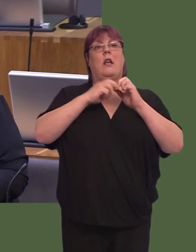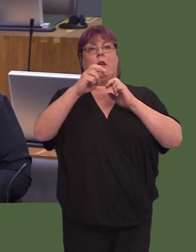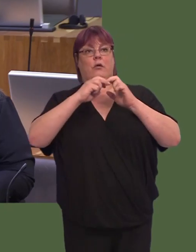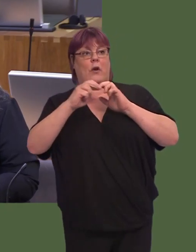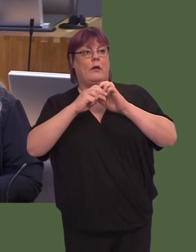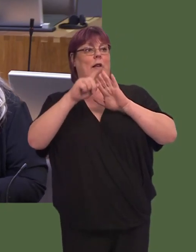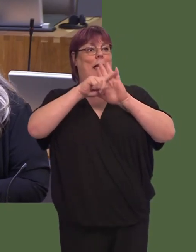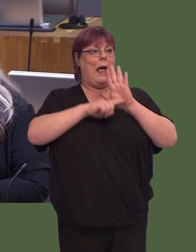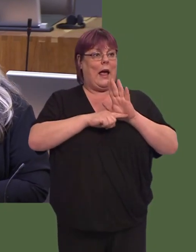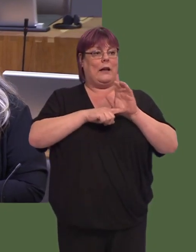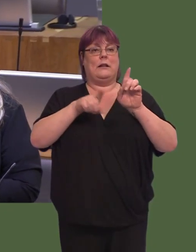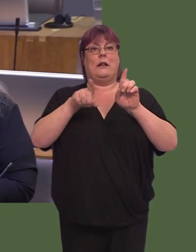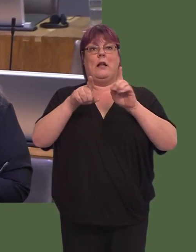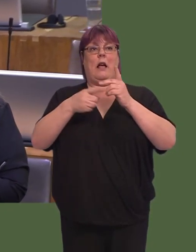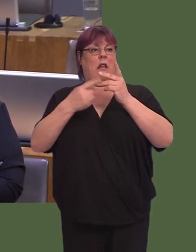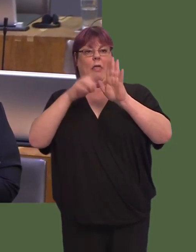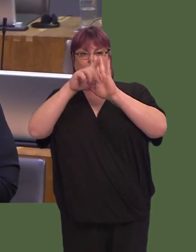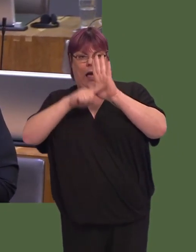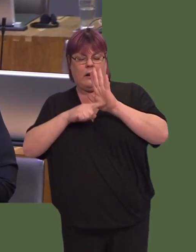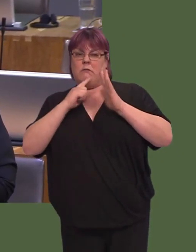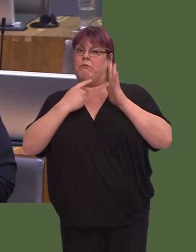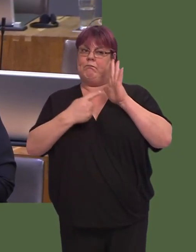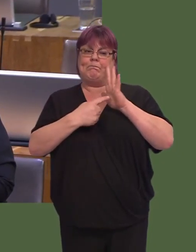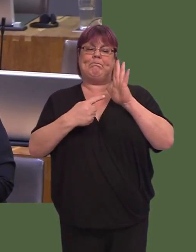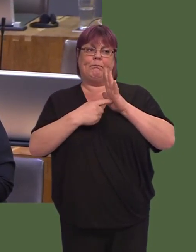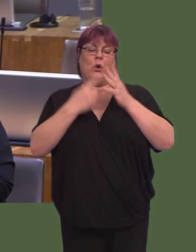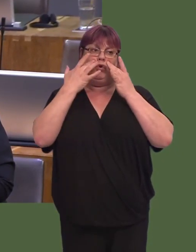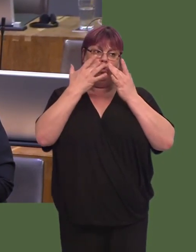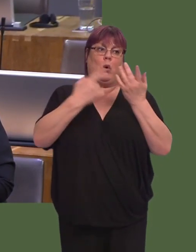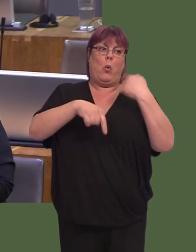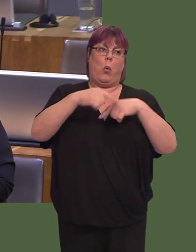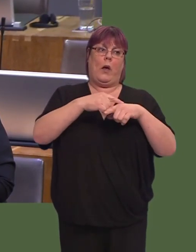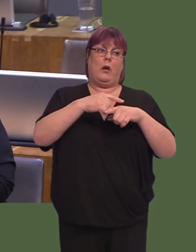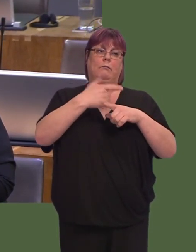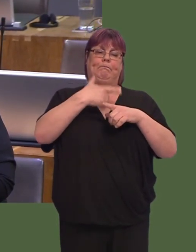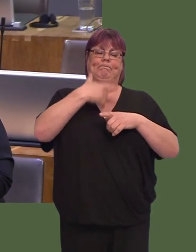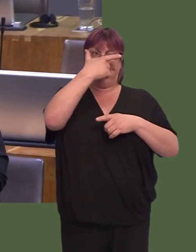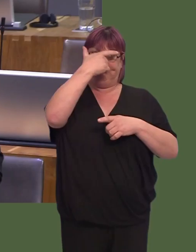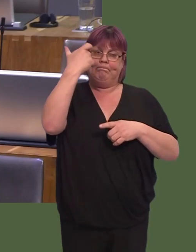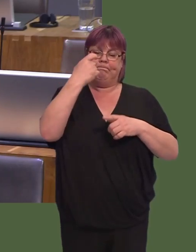are very good cases in point. We'll be continuing to prioritise such interventions where there is merit and where taking action